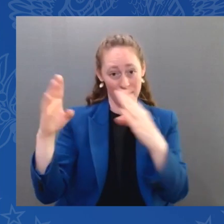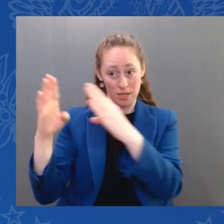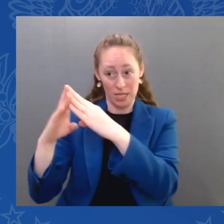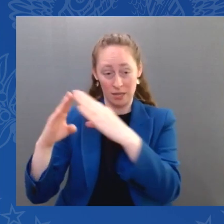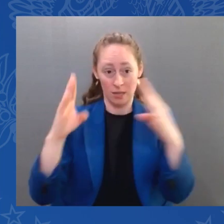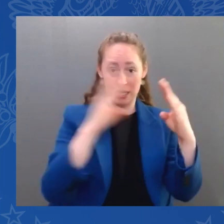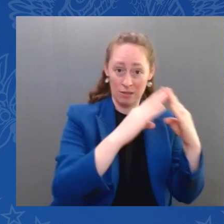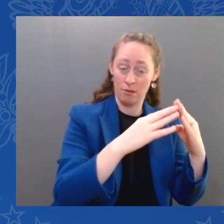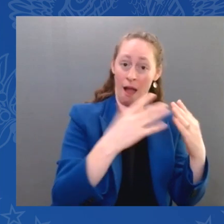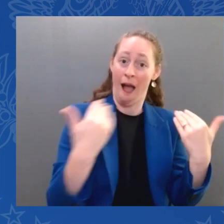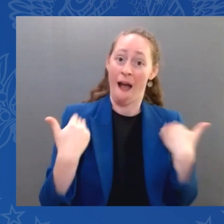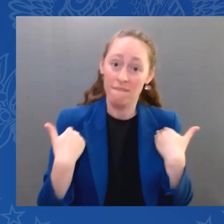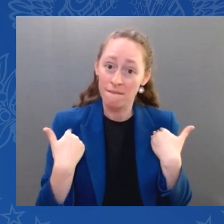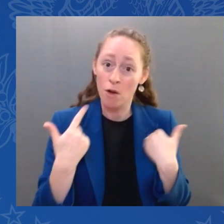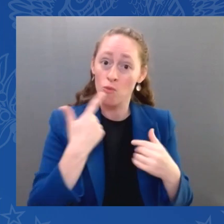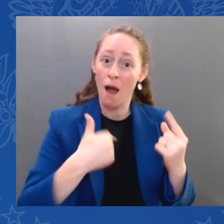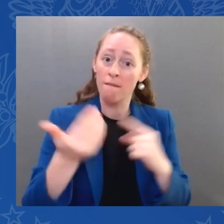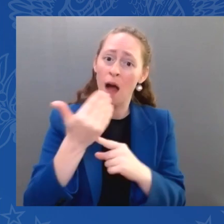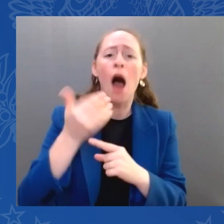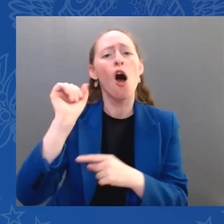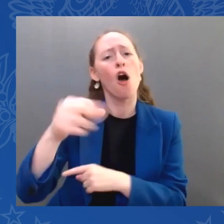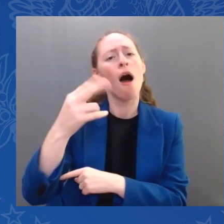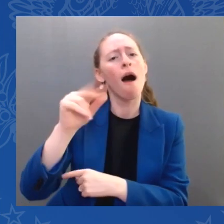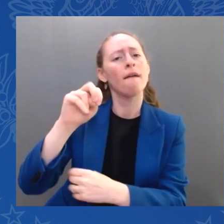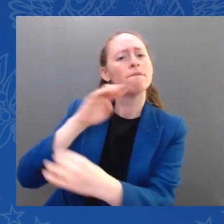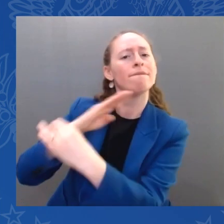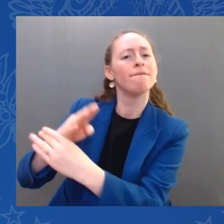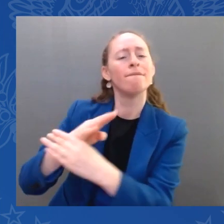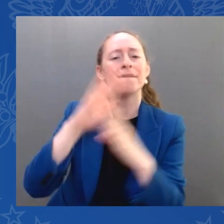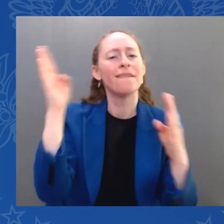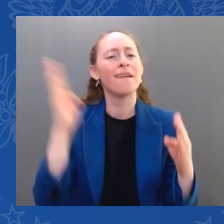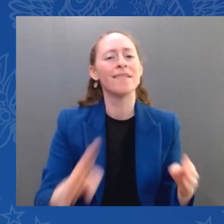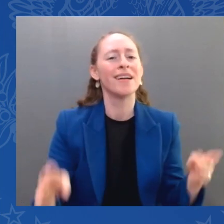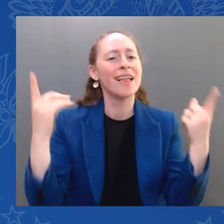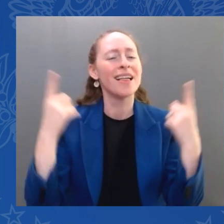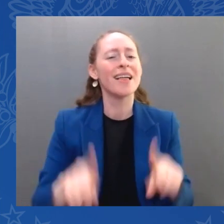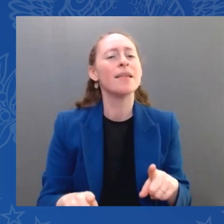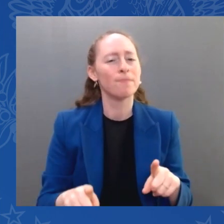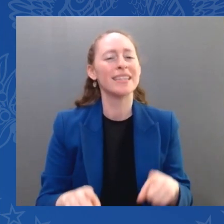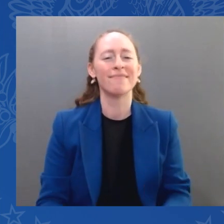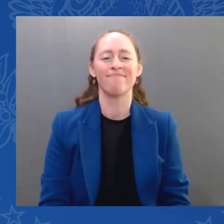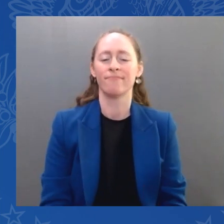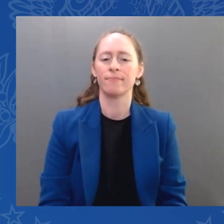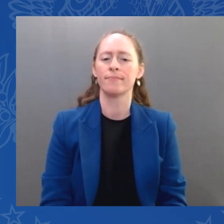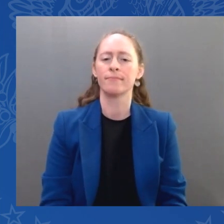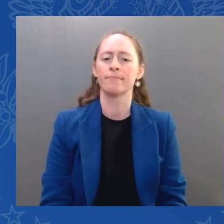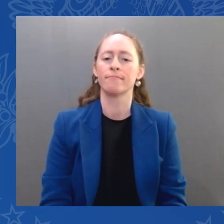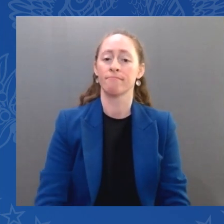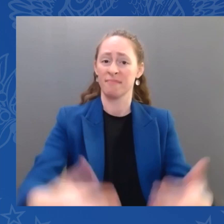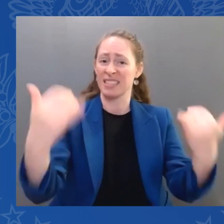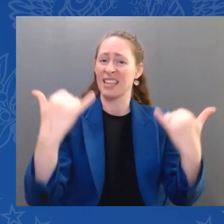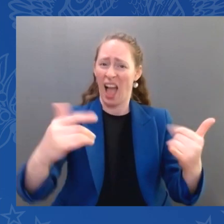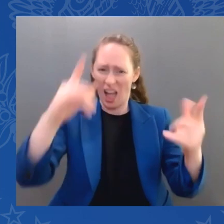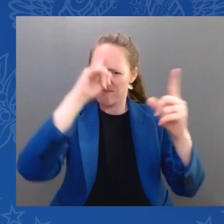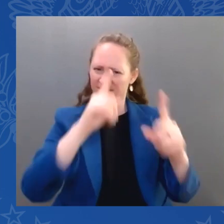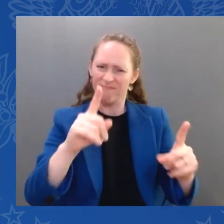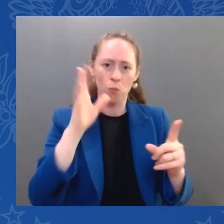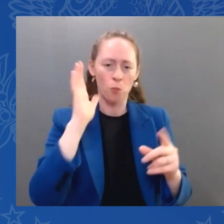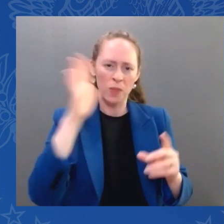[under]go enhanced background checks before purchasing a gun. How many more mass shootings do we have to see where a shooter is 17,